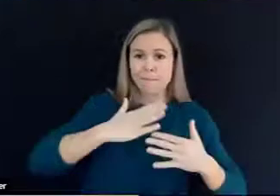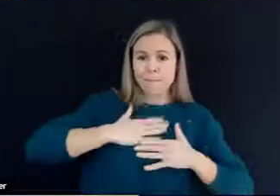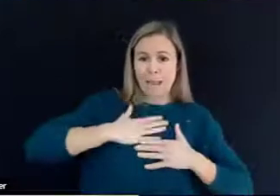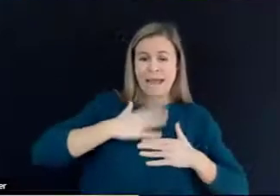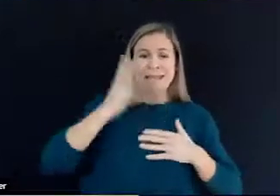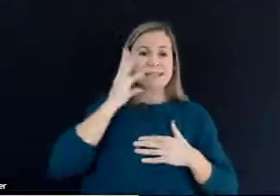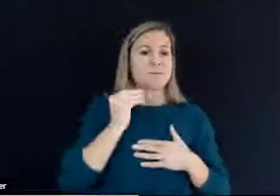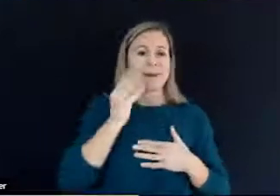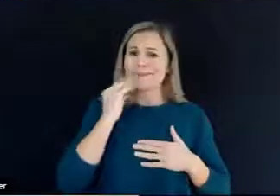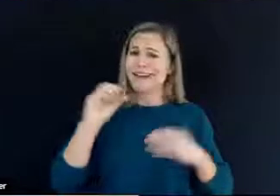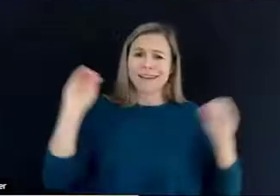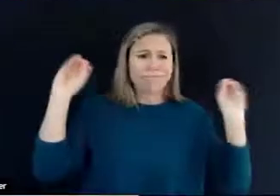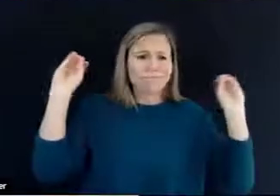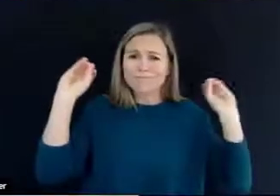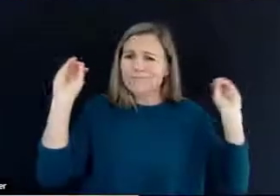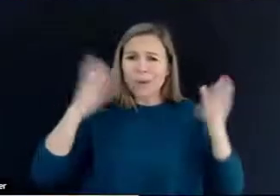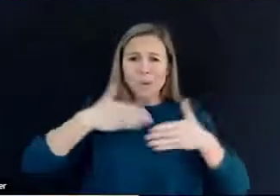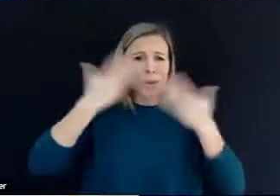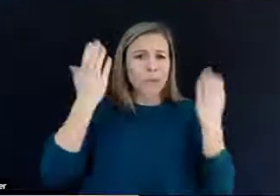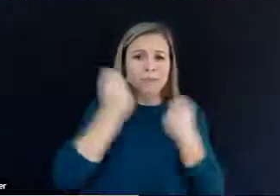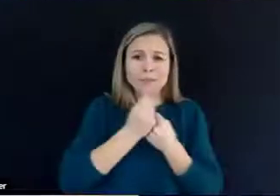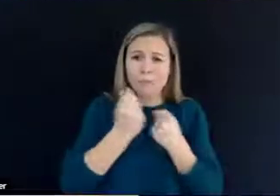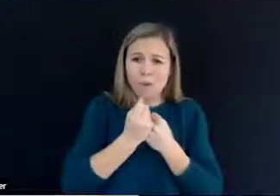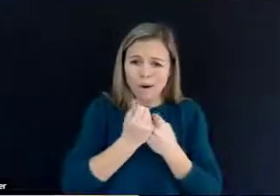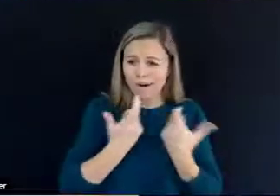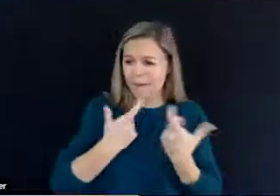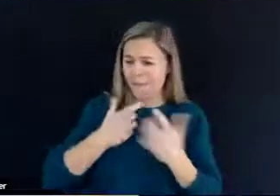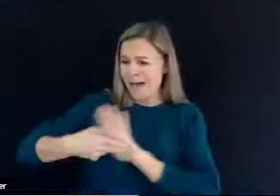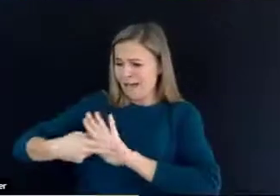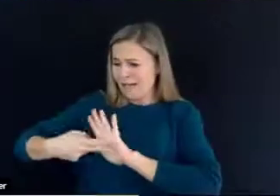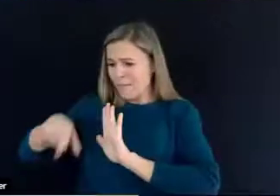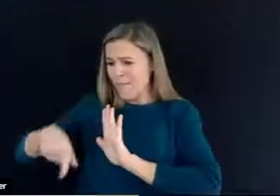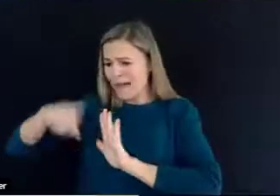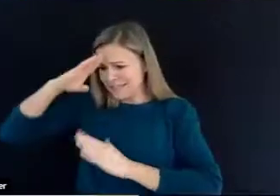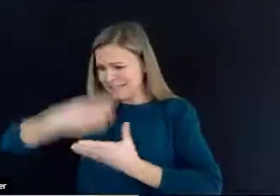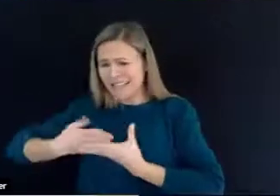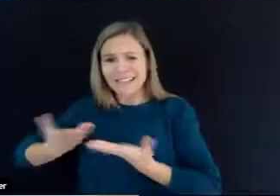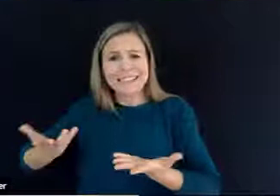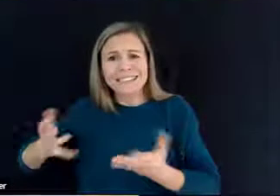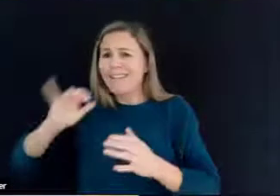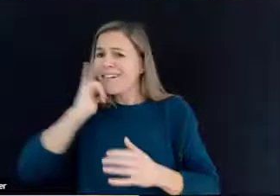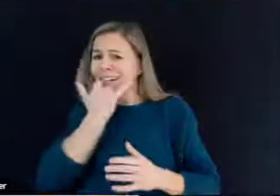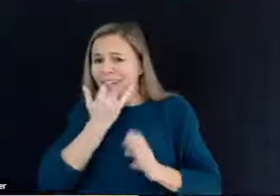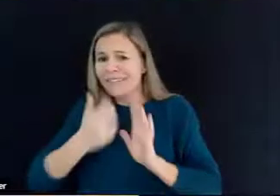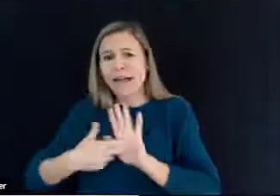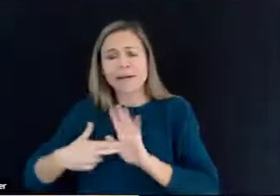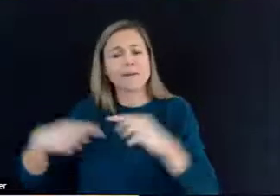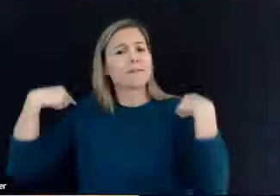and struggling to find a correct diagnosis of a rare disease. And then finally, the other picture